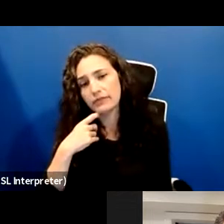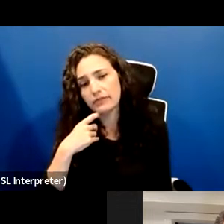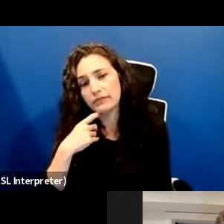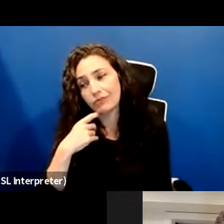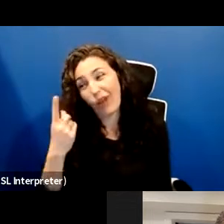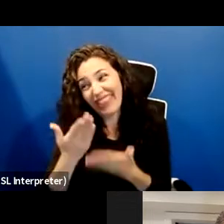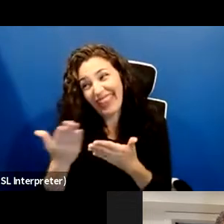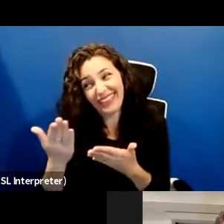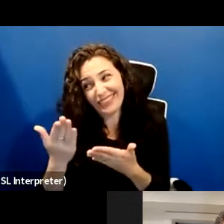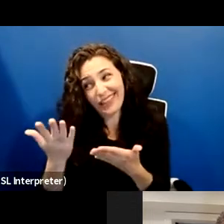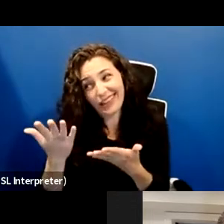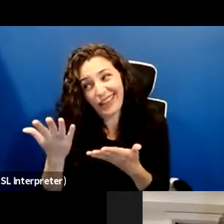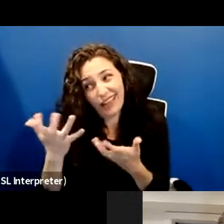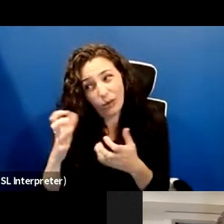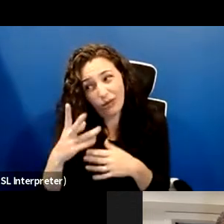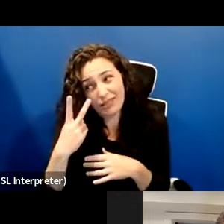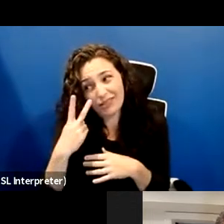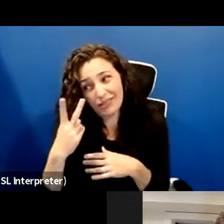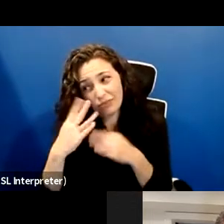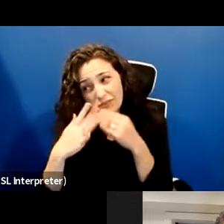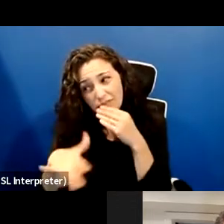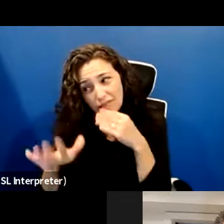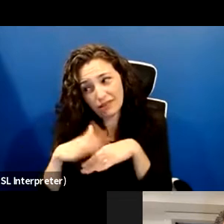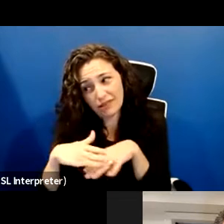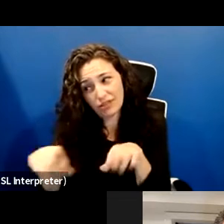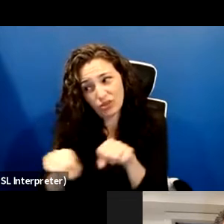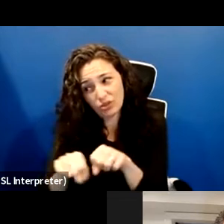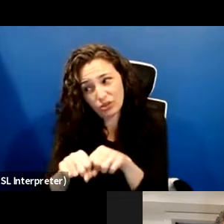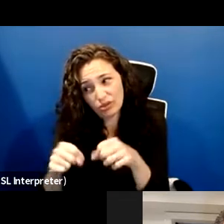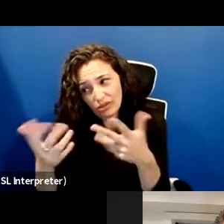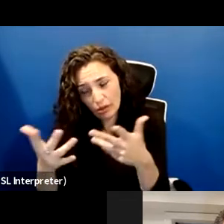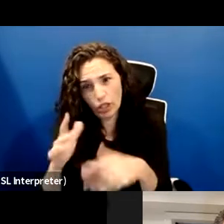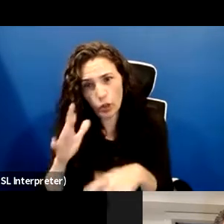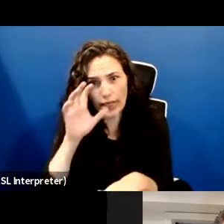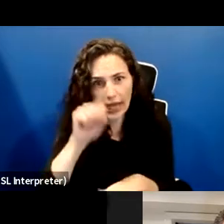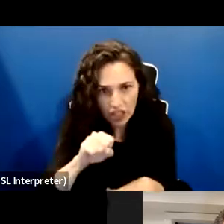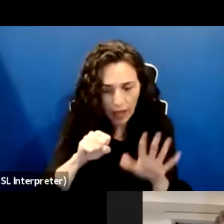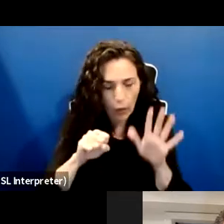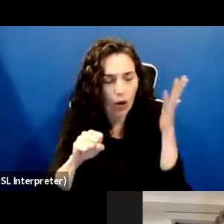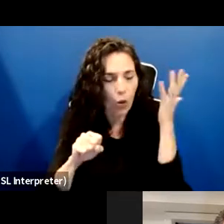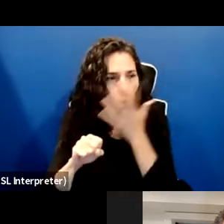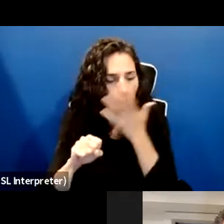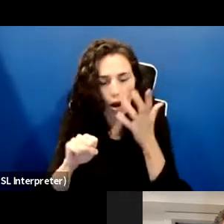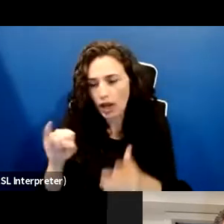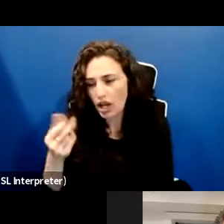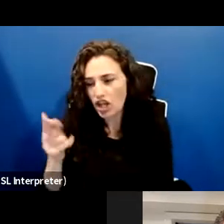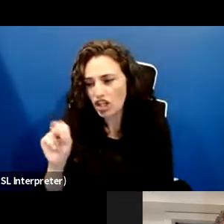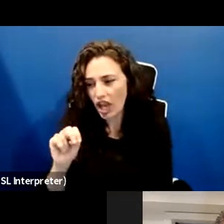and you catch it. Cause John is, you know, it's there if you're willing to see it.